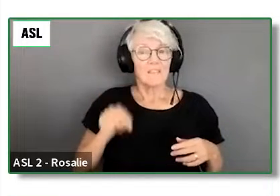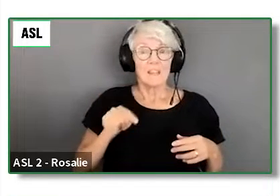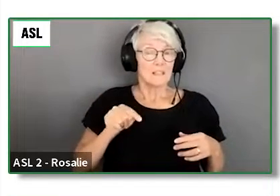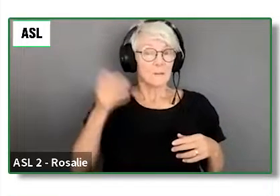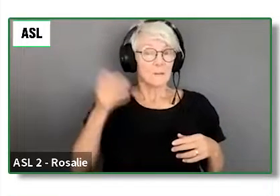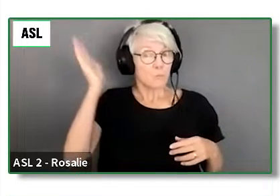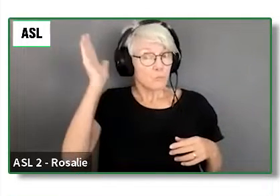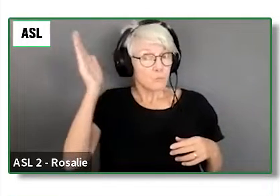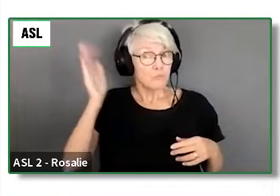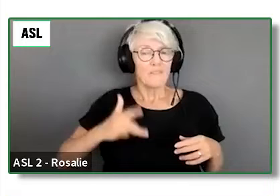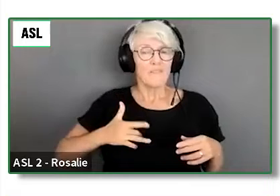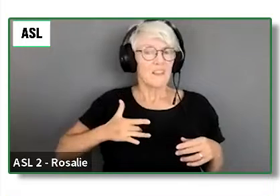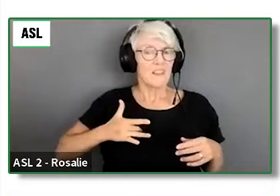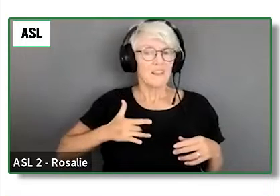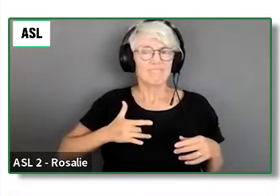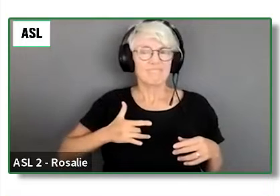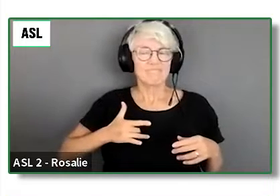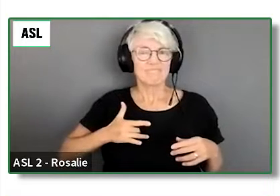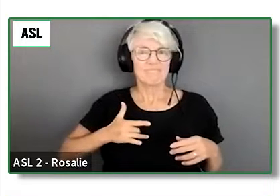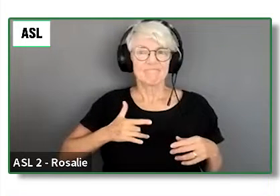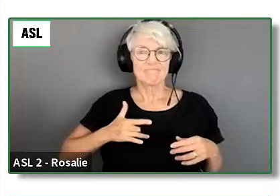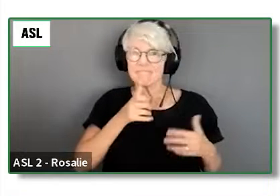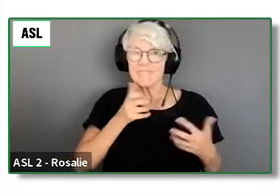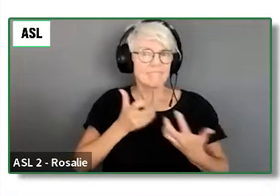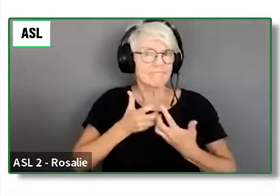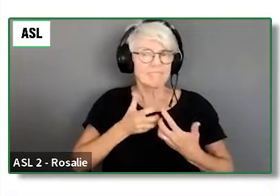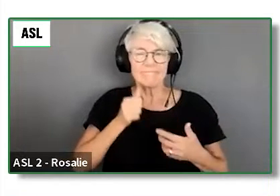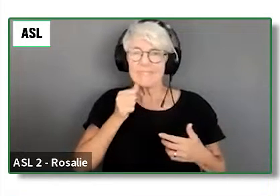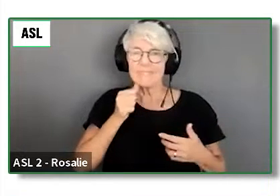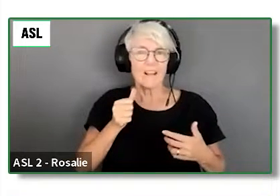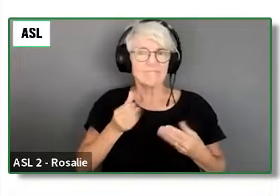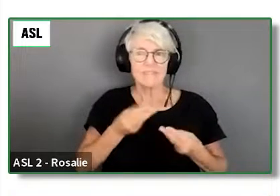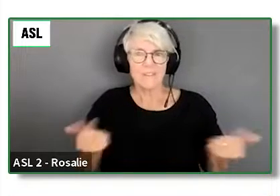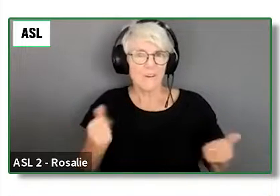I invite you to be open-minded because creating accessibility to parks really